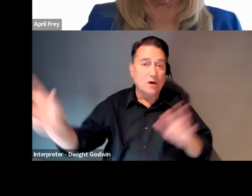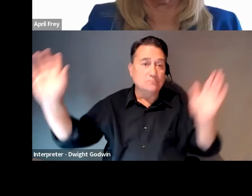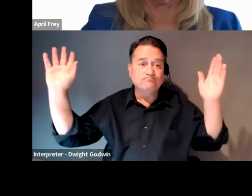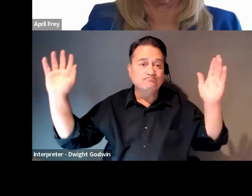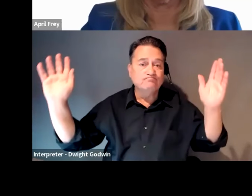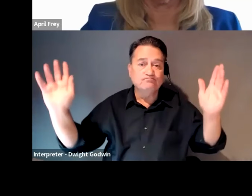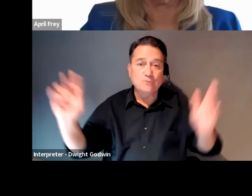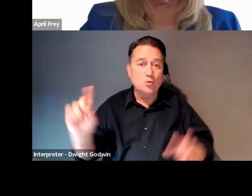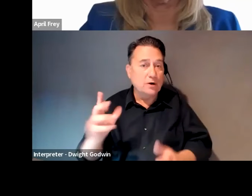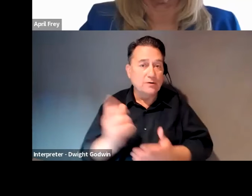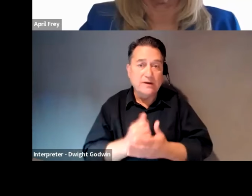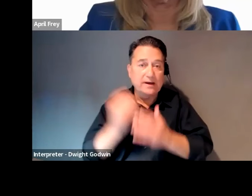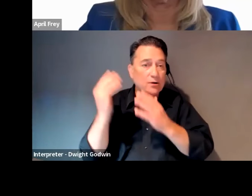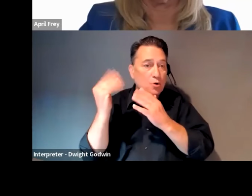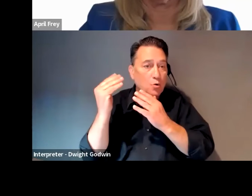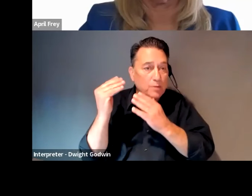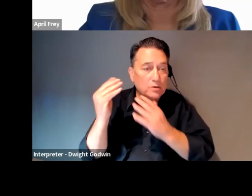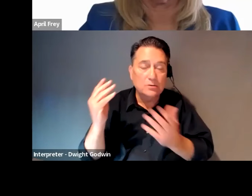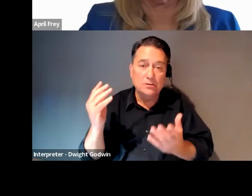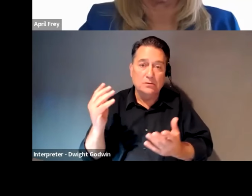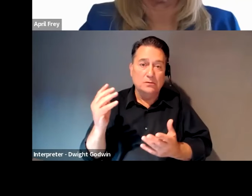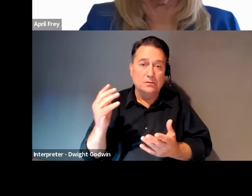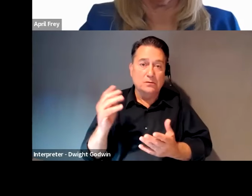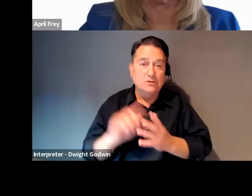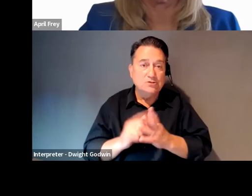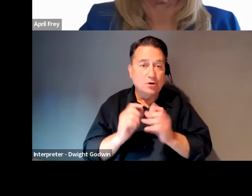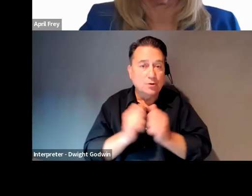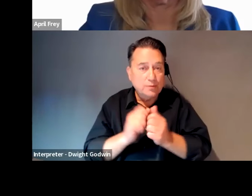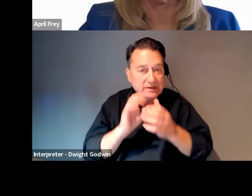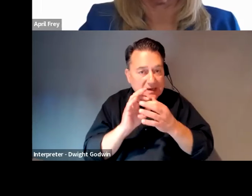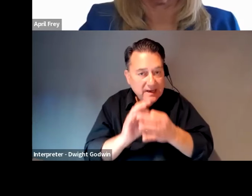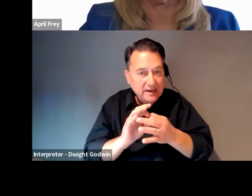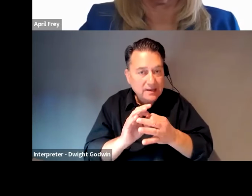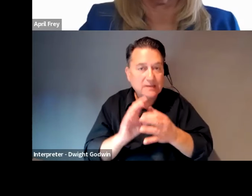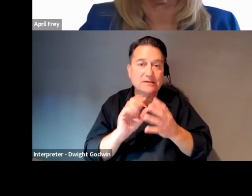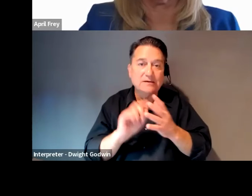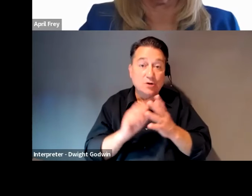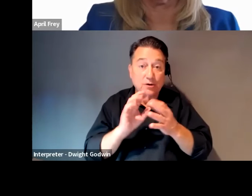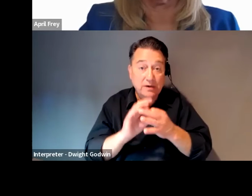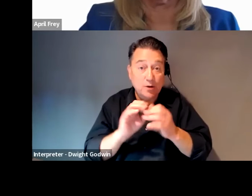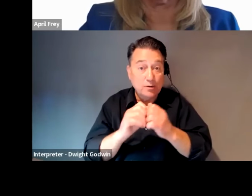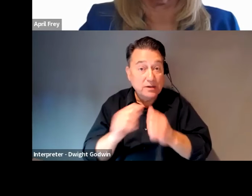And it starts getting nurtured by connection. And when they start connecting with other families, then we really have a chance.